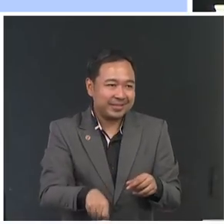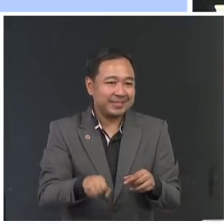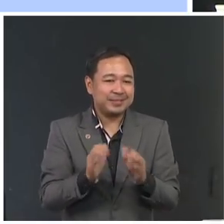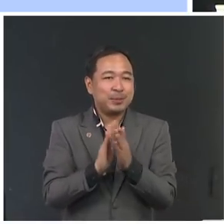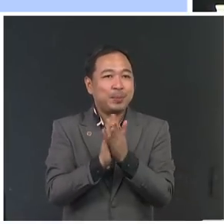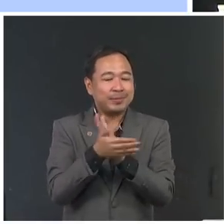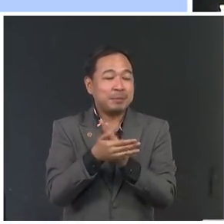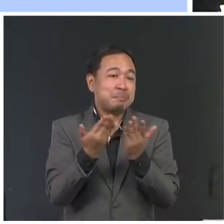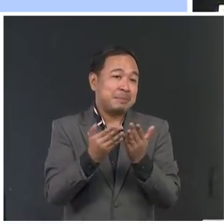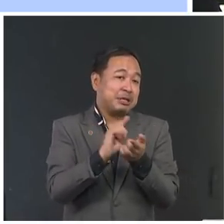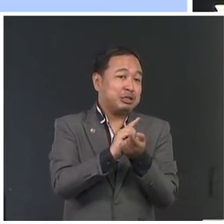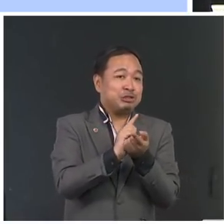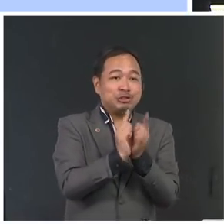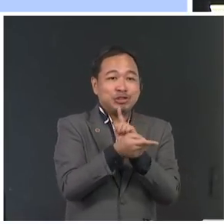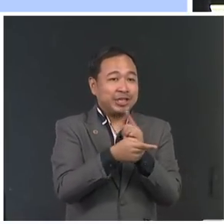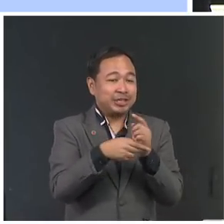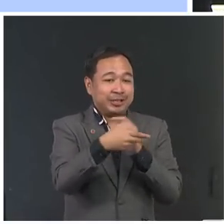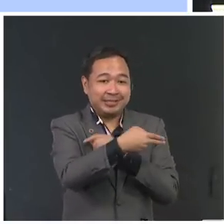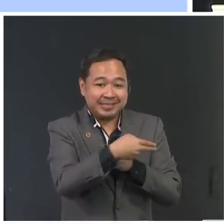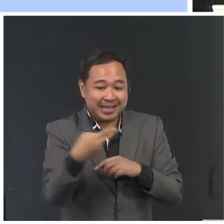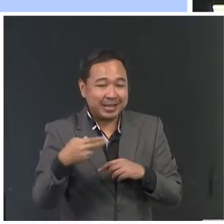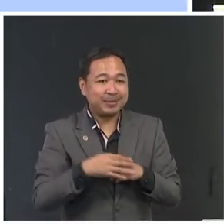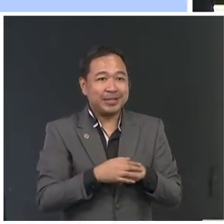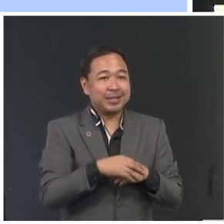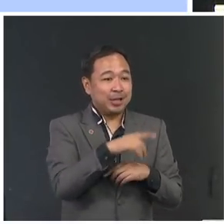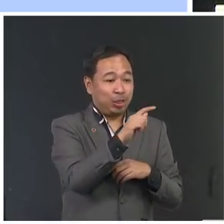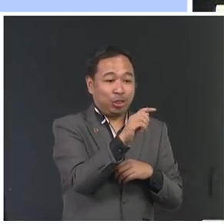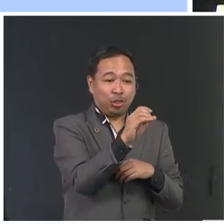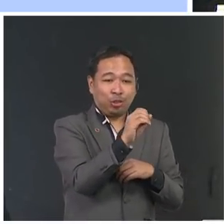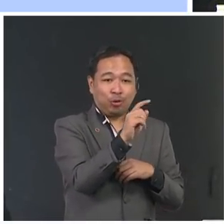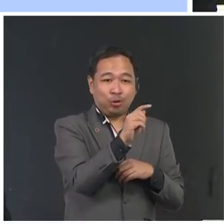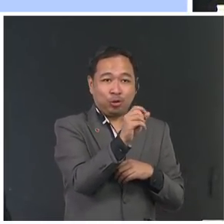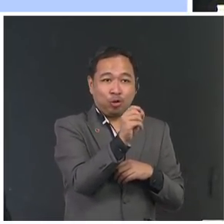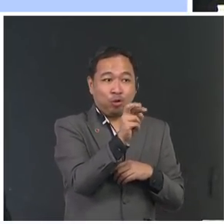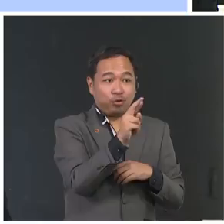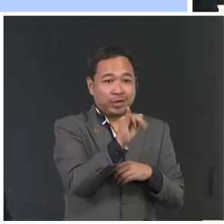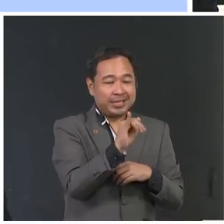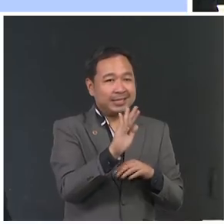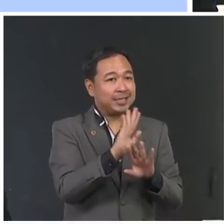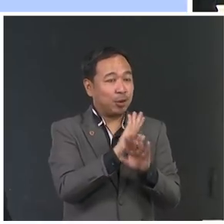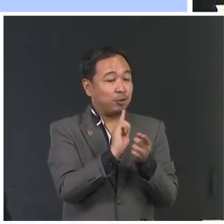the snow crab is in its season. So the fishing forge the know crabs